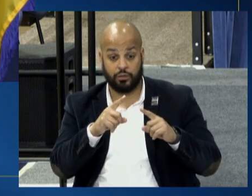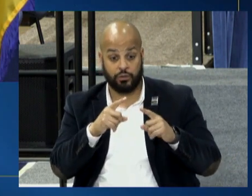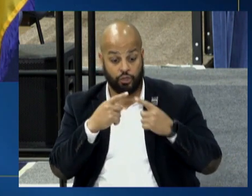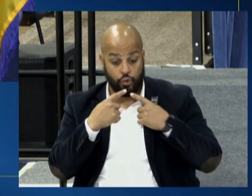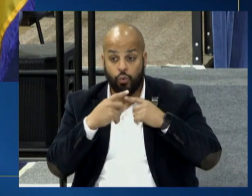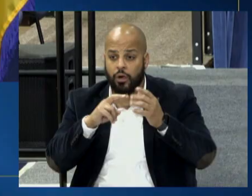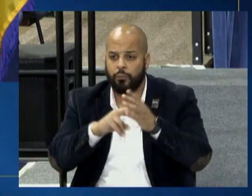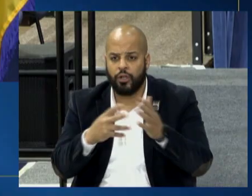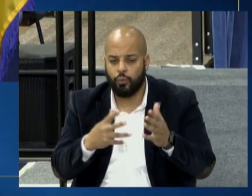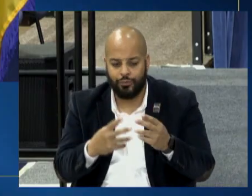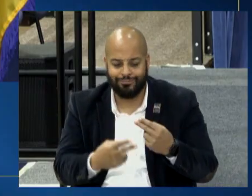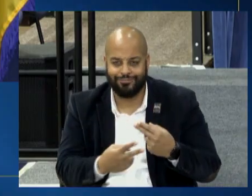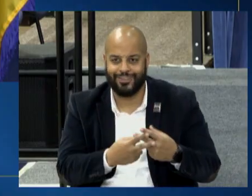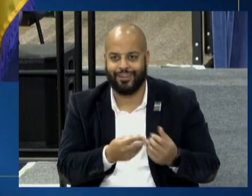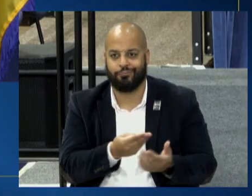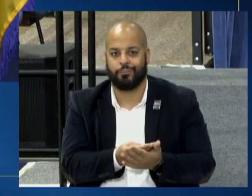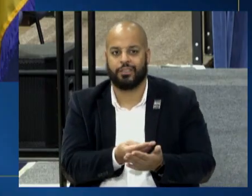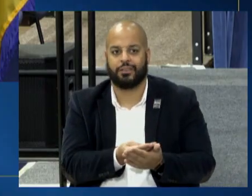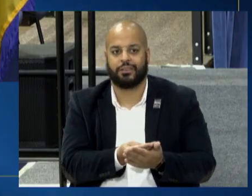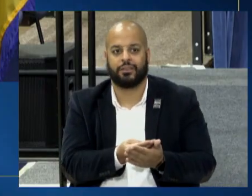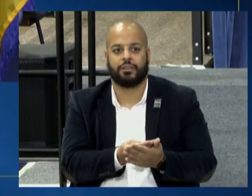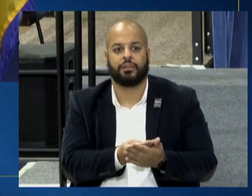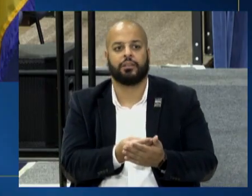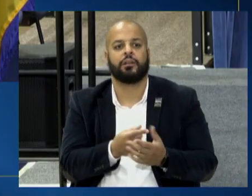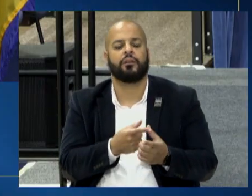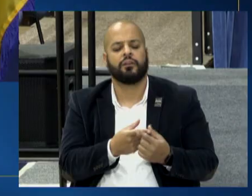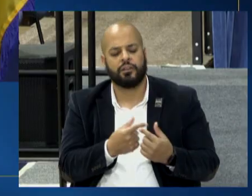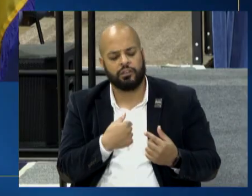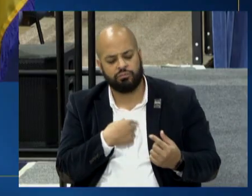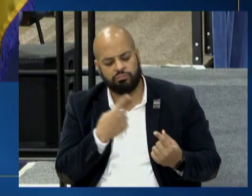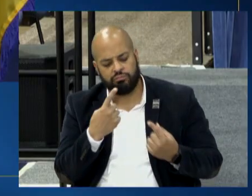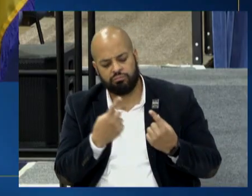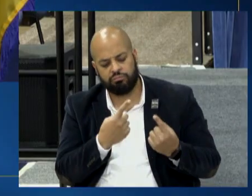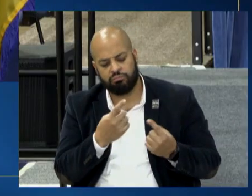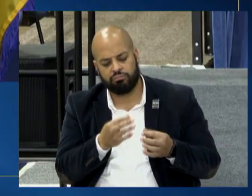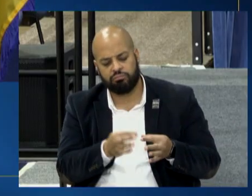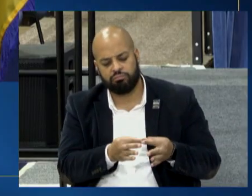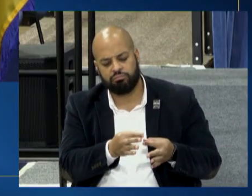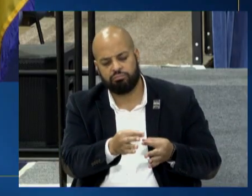or ideally both -- then we can consider expanding the model. Expansion can look like a number of